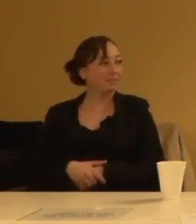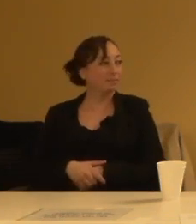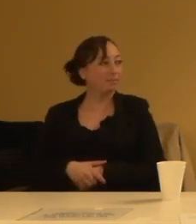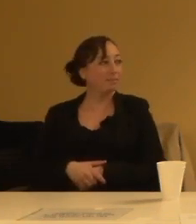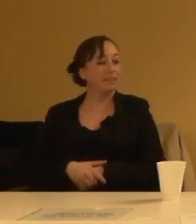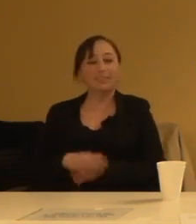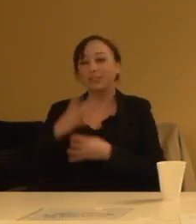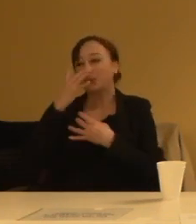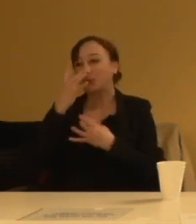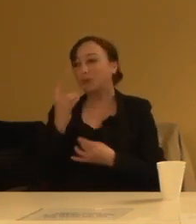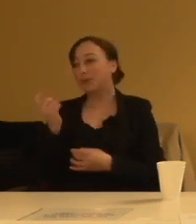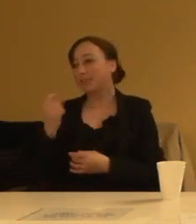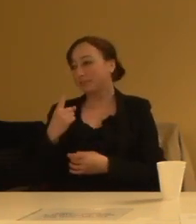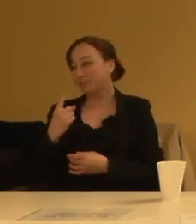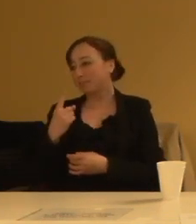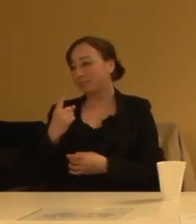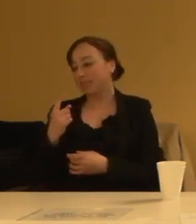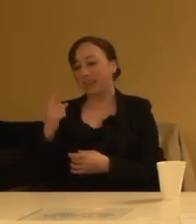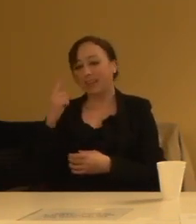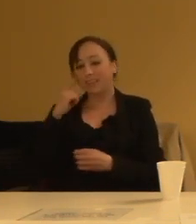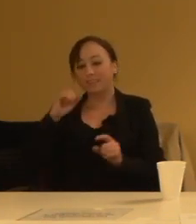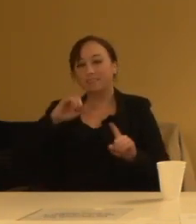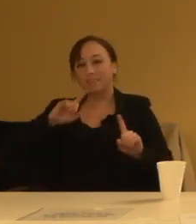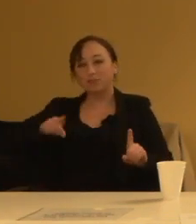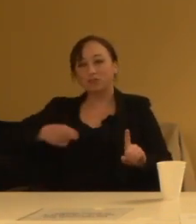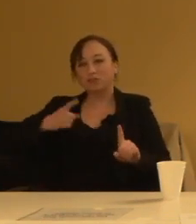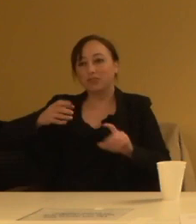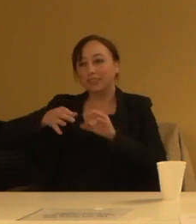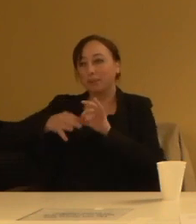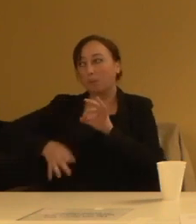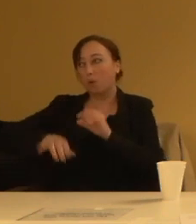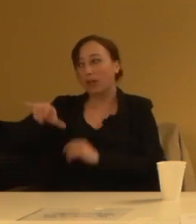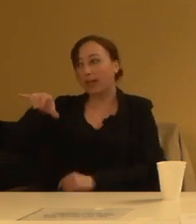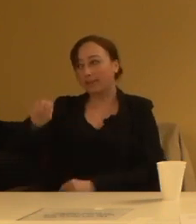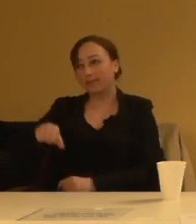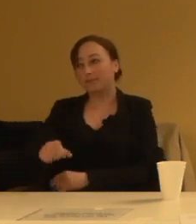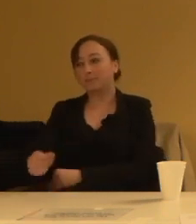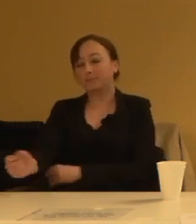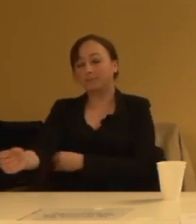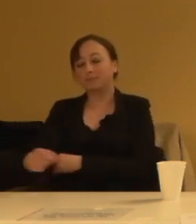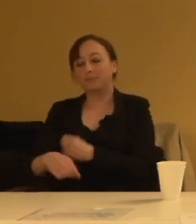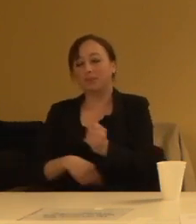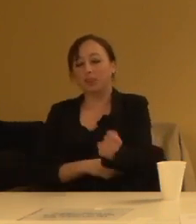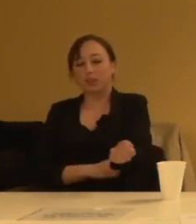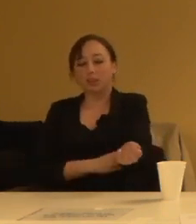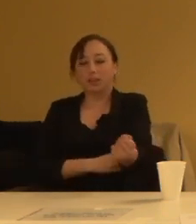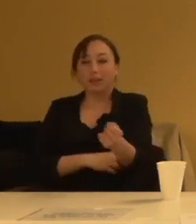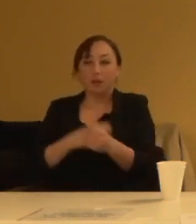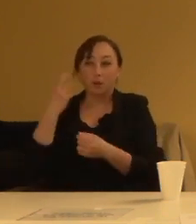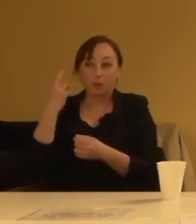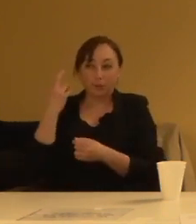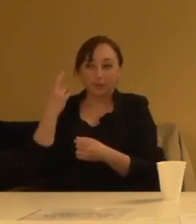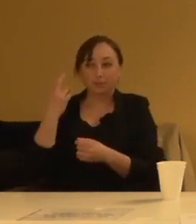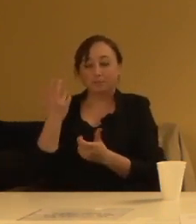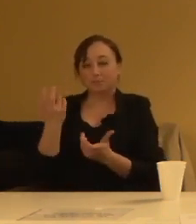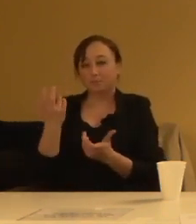It's interesting that you ask this question, because I think the answer is quite simply yes. And, the reason why I say that is because